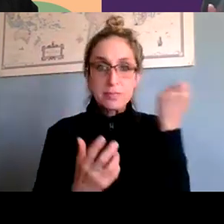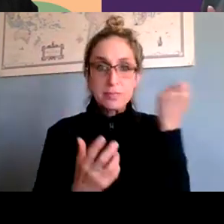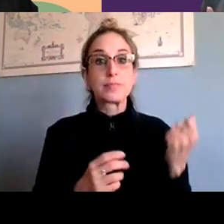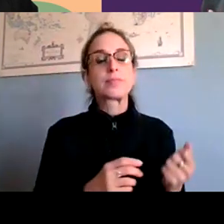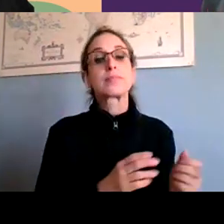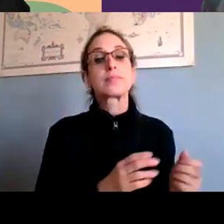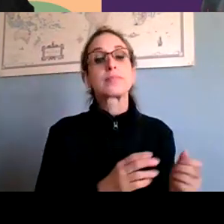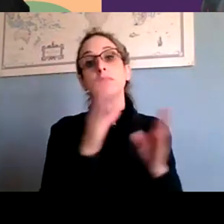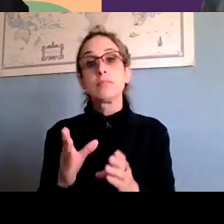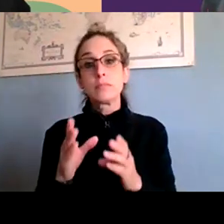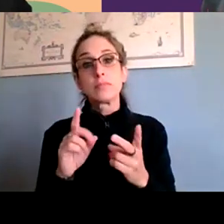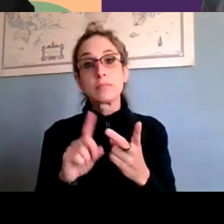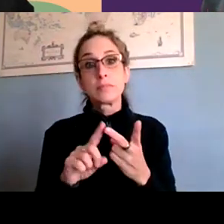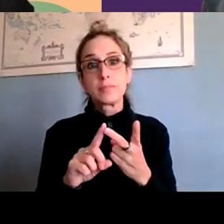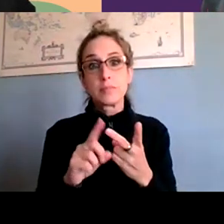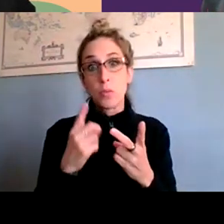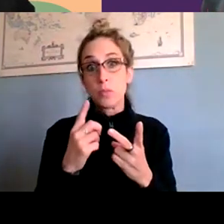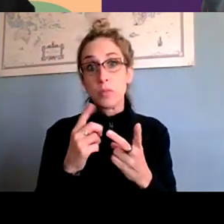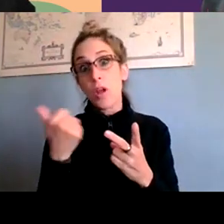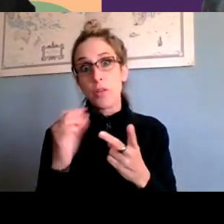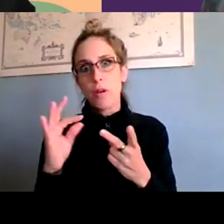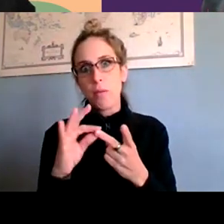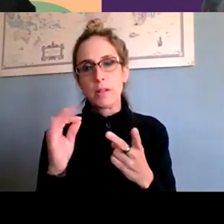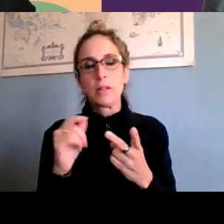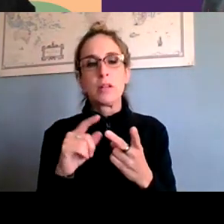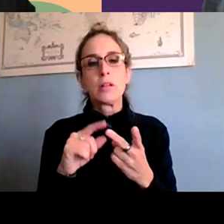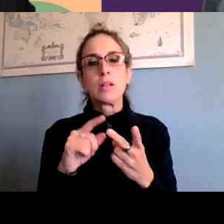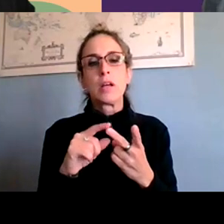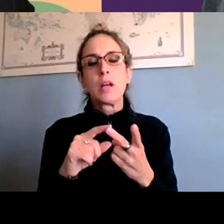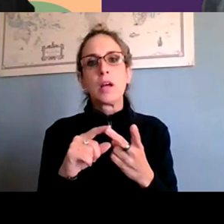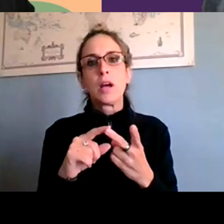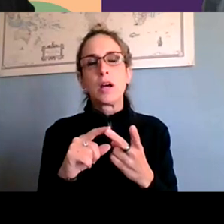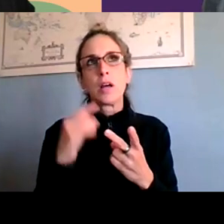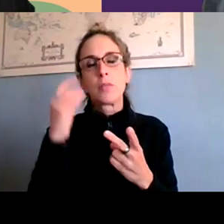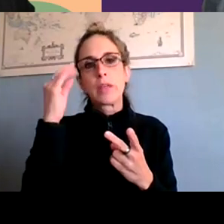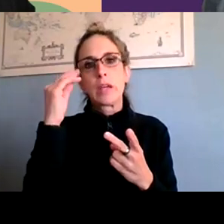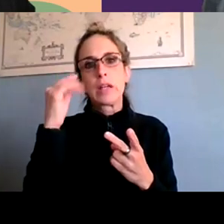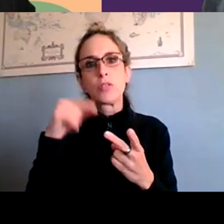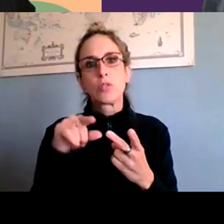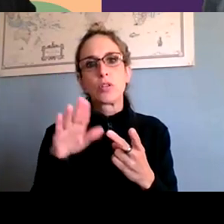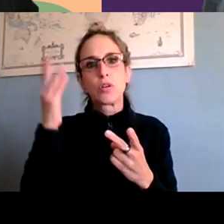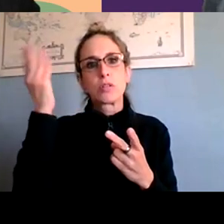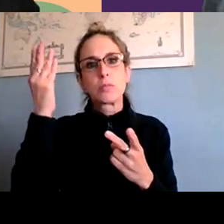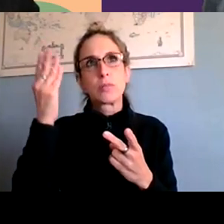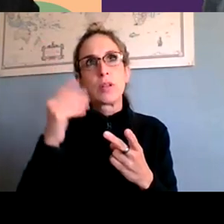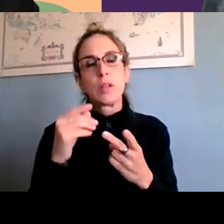Kyle Livie (he/him/his): That I keep sort of thinking about I was thinking about this during your talk to you is how do we create spaces, not only to combat.